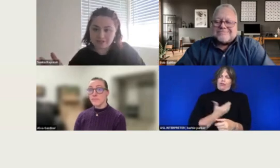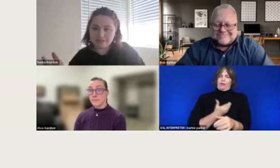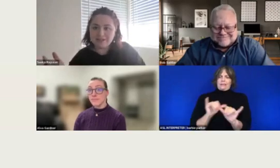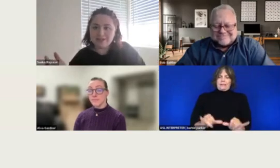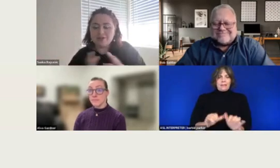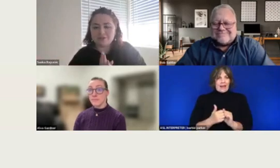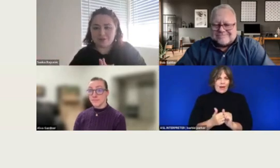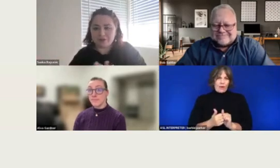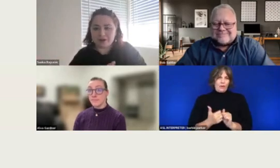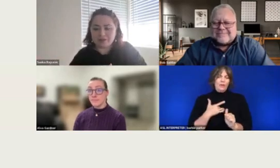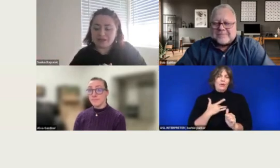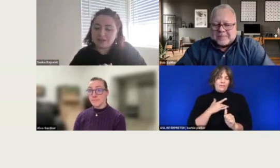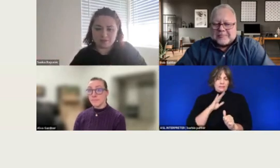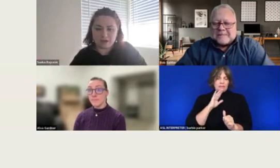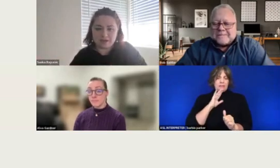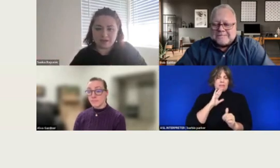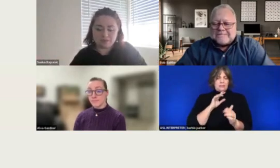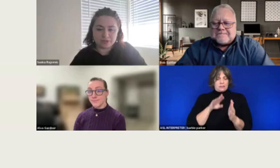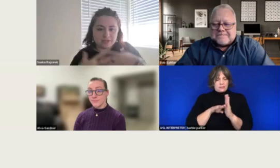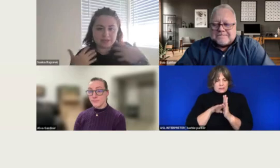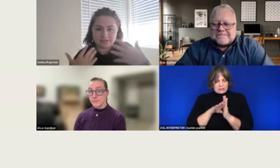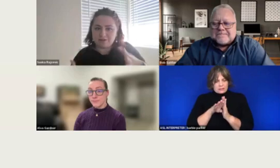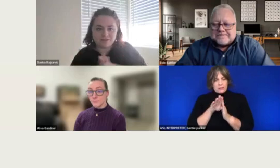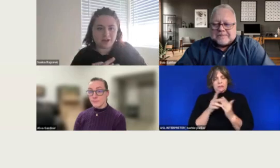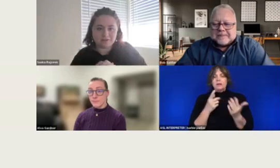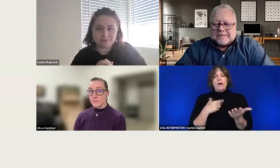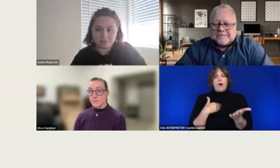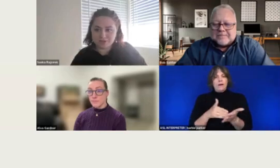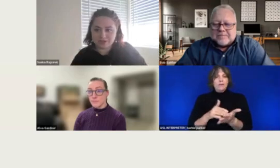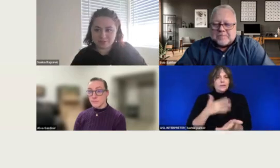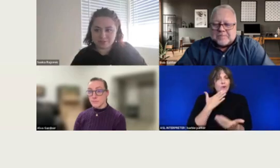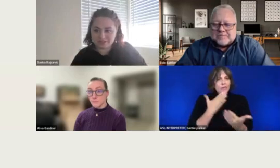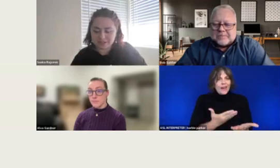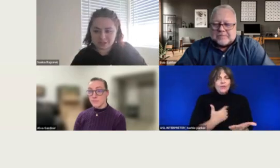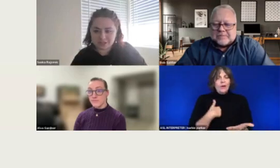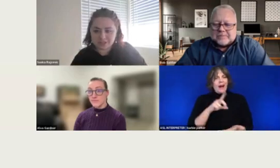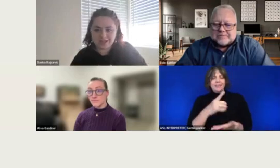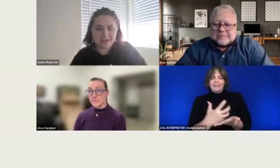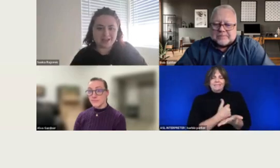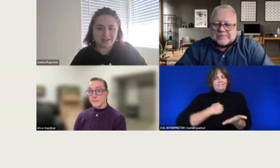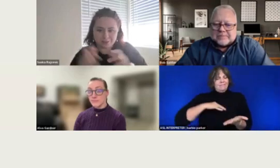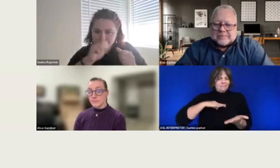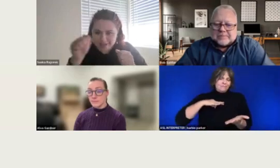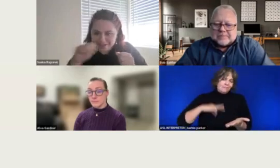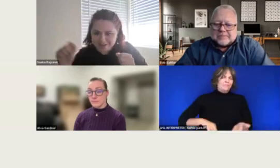often. So thank you. I really myself, got so much out of this presentation, and I was taking